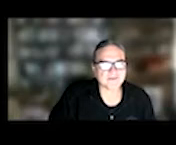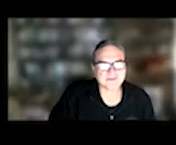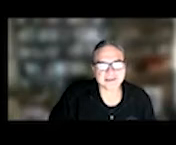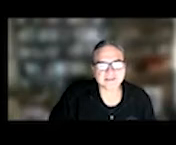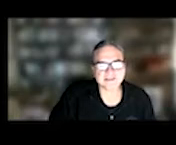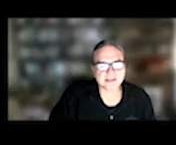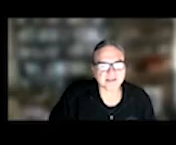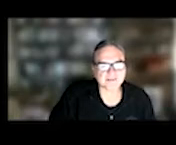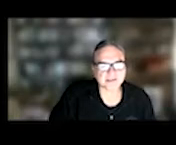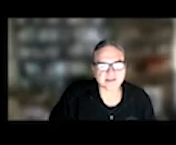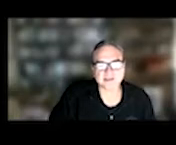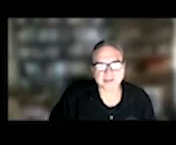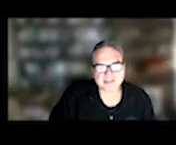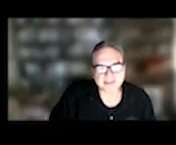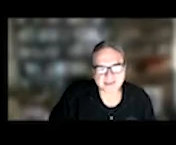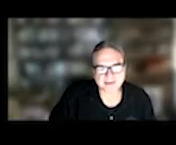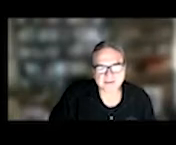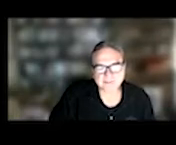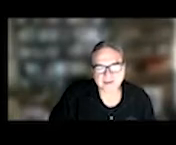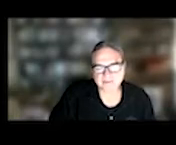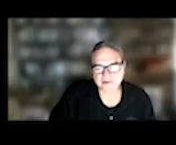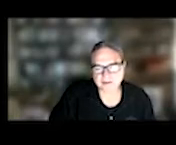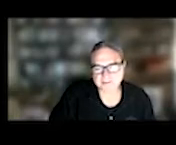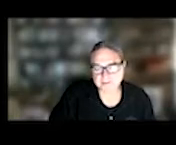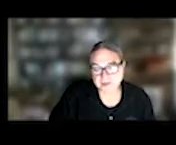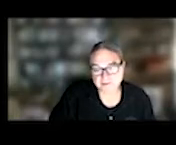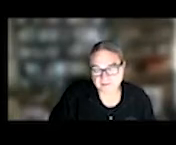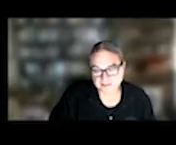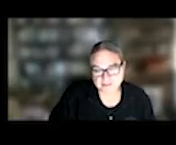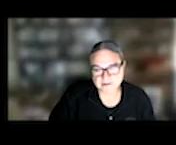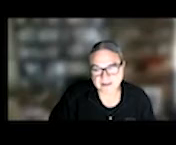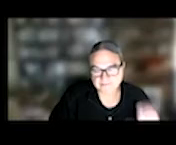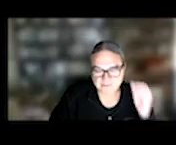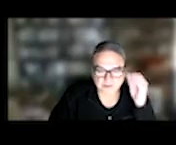faced challenges related to genocide many of our tribes particularly in the eastern half of the